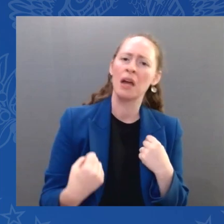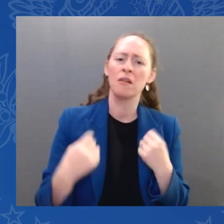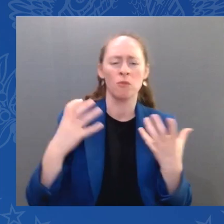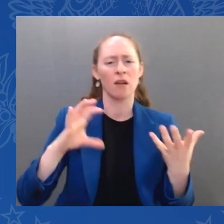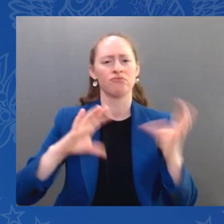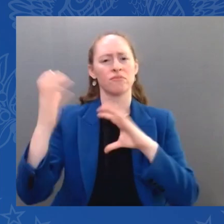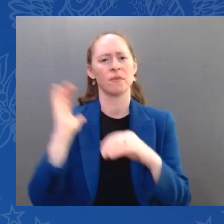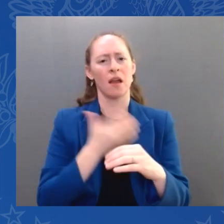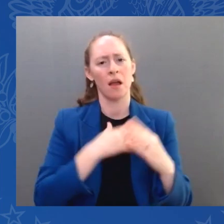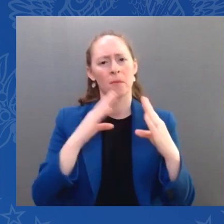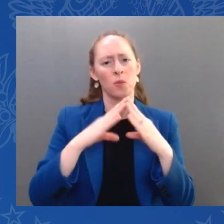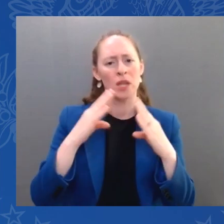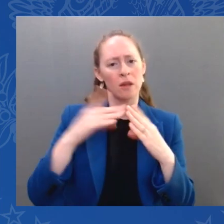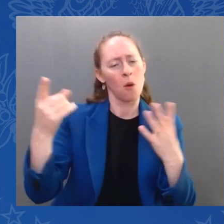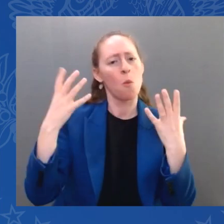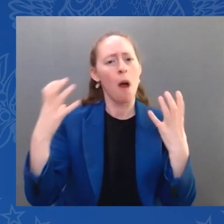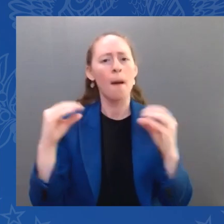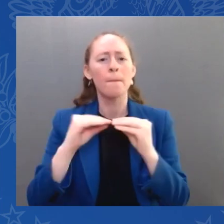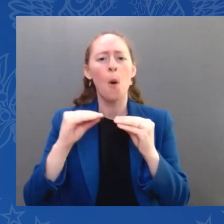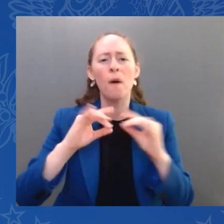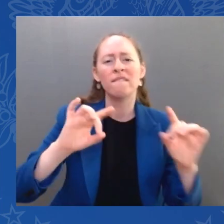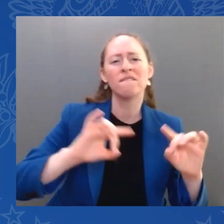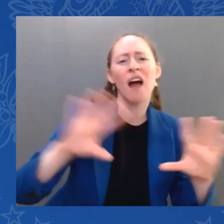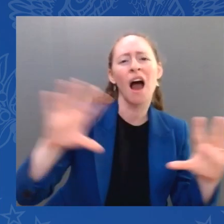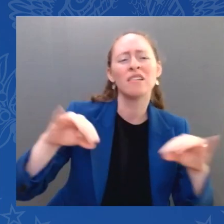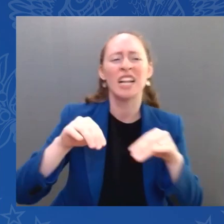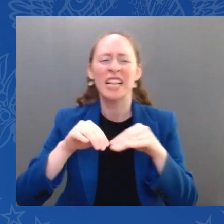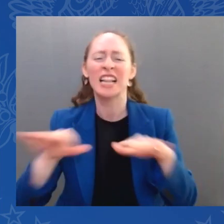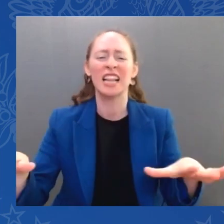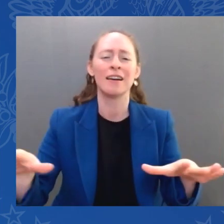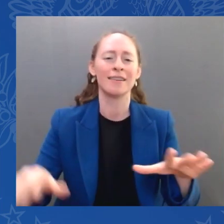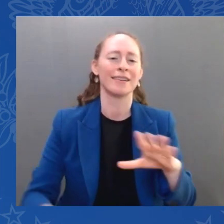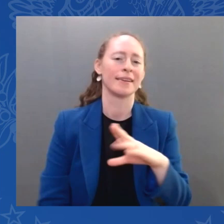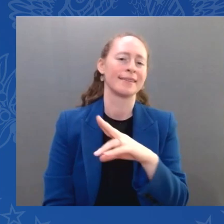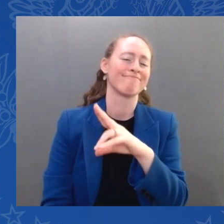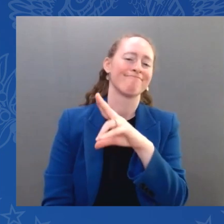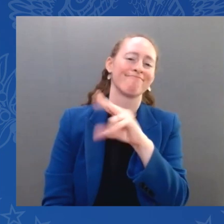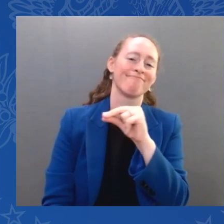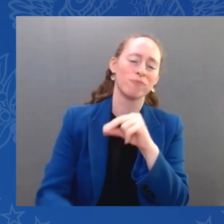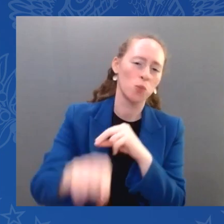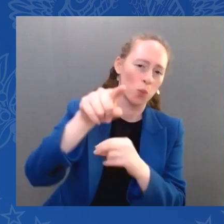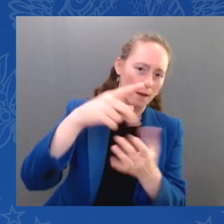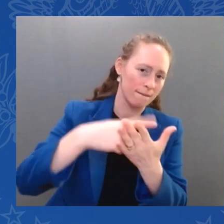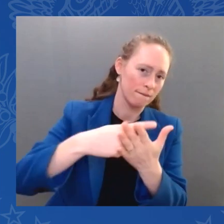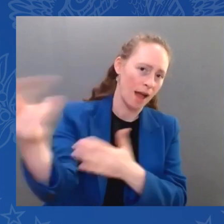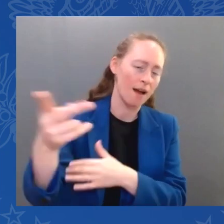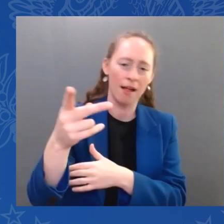We have instead chosen to love over hate. To speak out rather than stay silent.